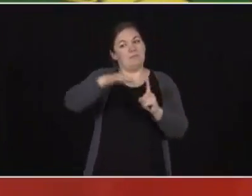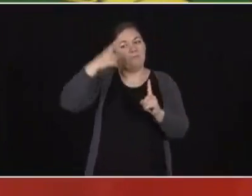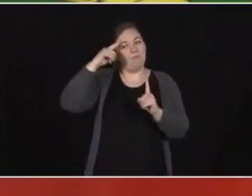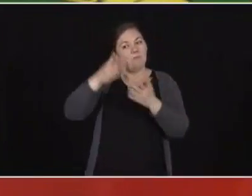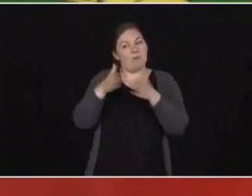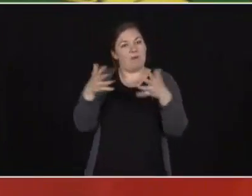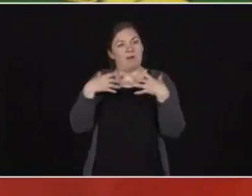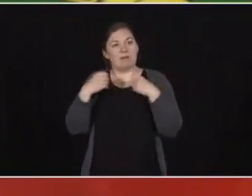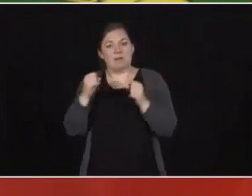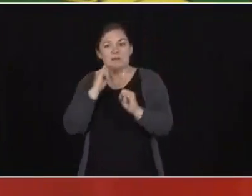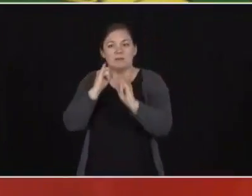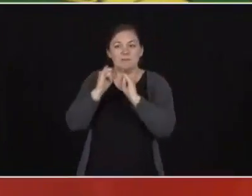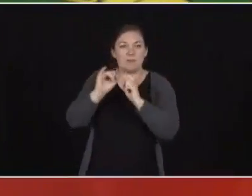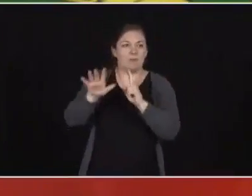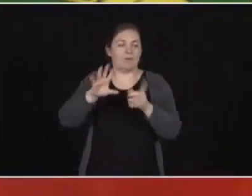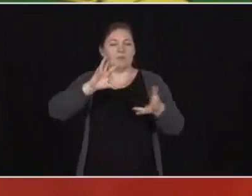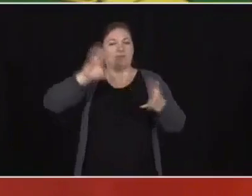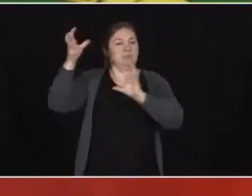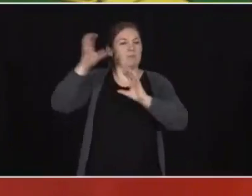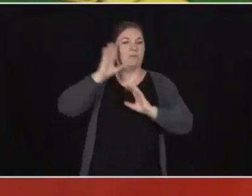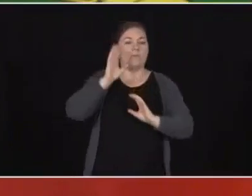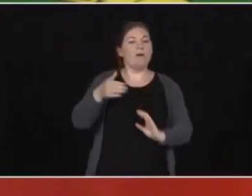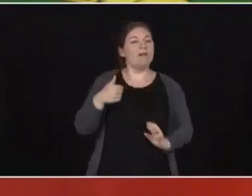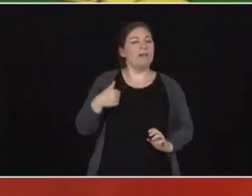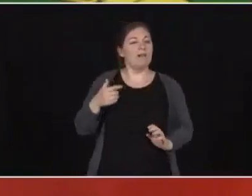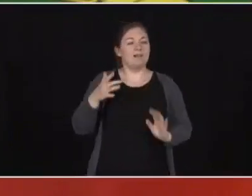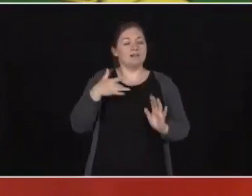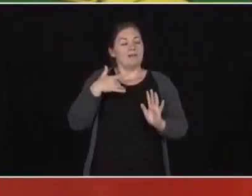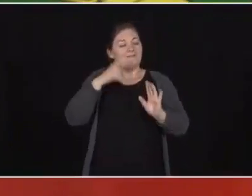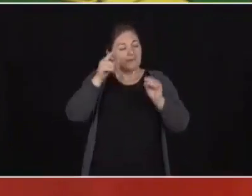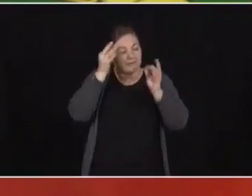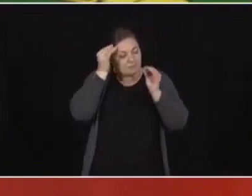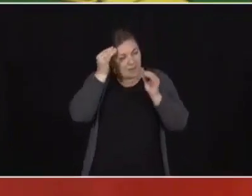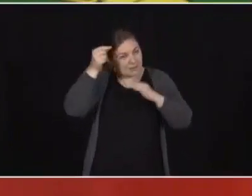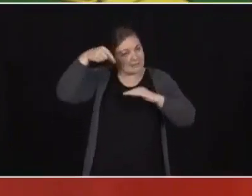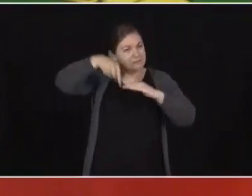I would say capacity is not an issue but there are other issues that need to be fought through.